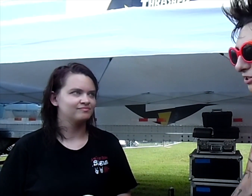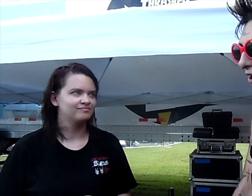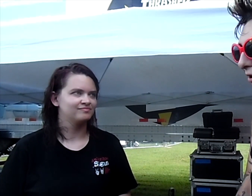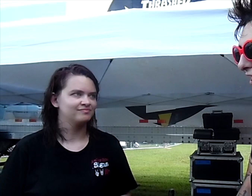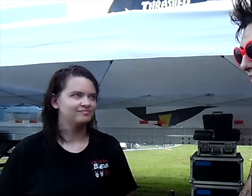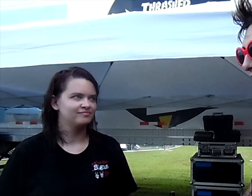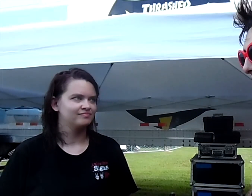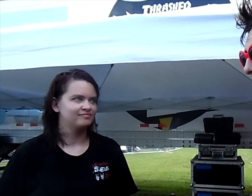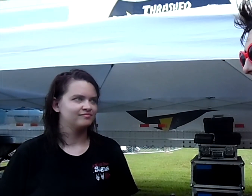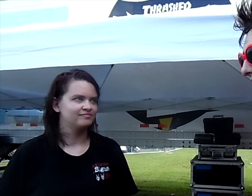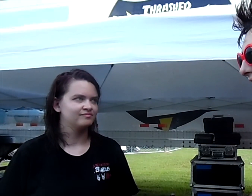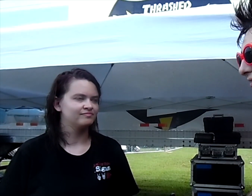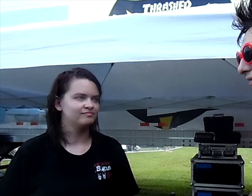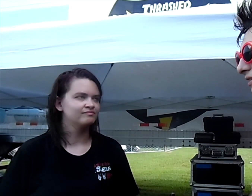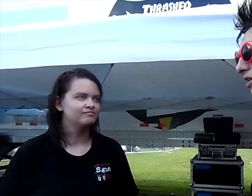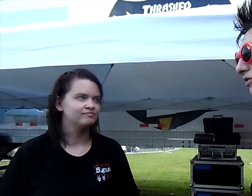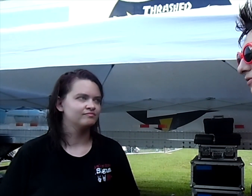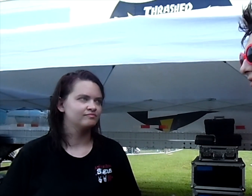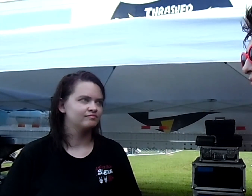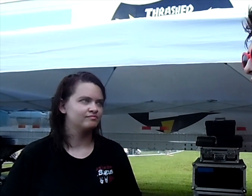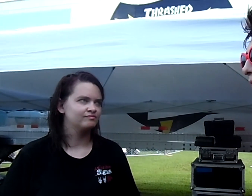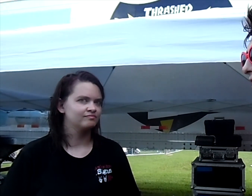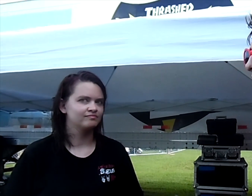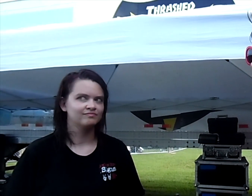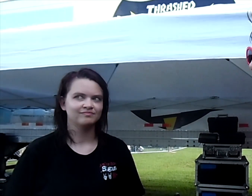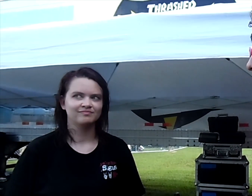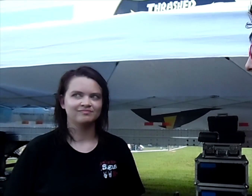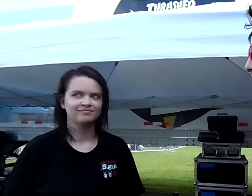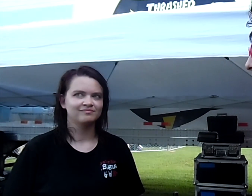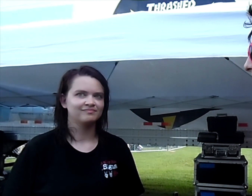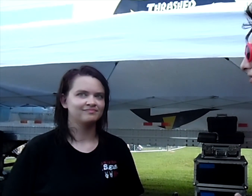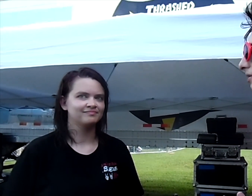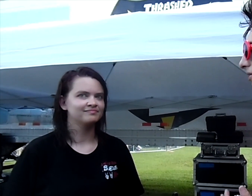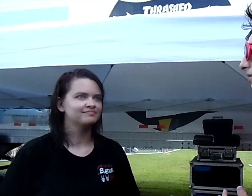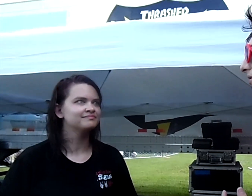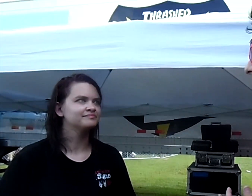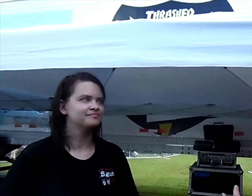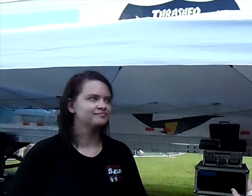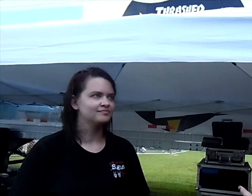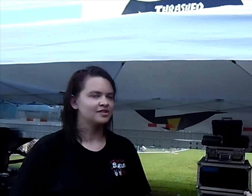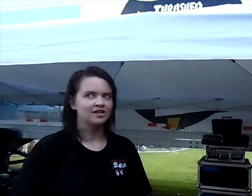and people are actually knowing our lyrics it's like we owe a lot to warped tour